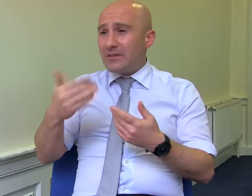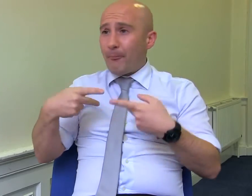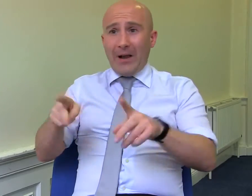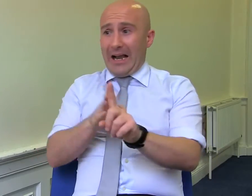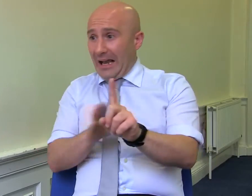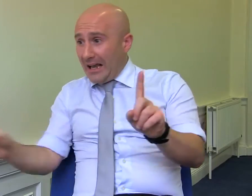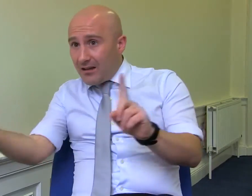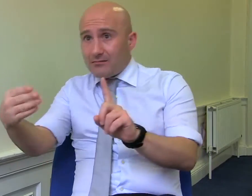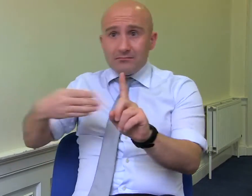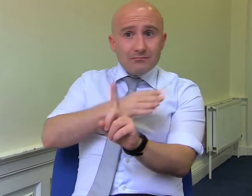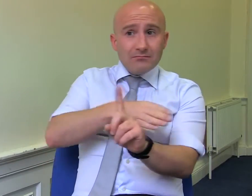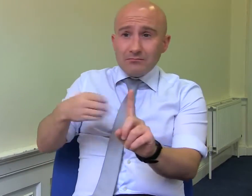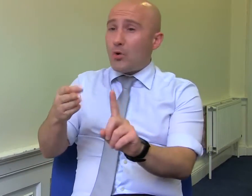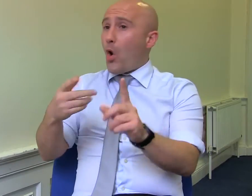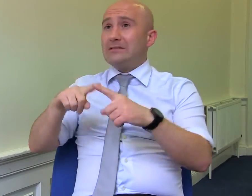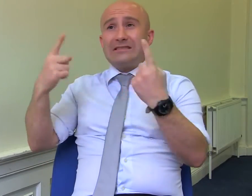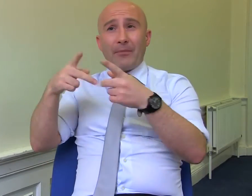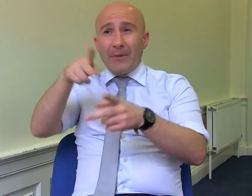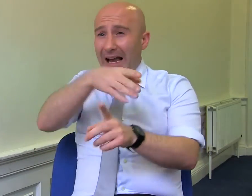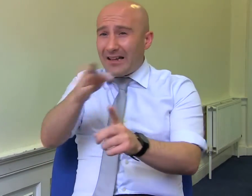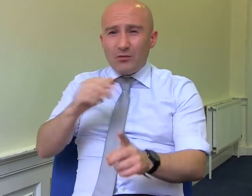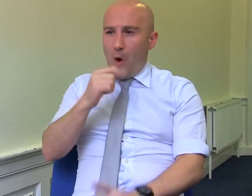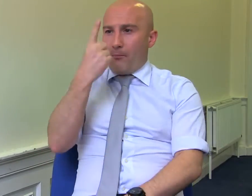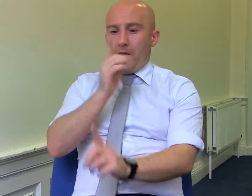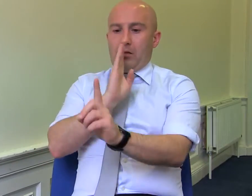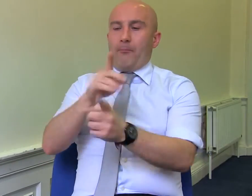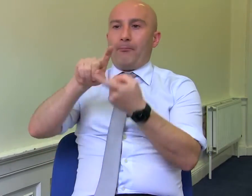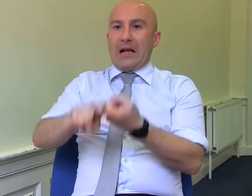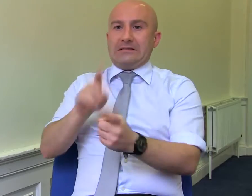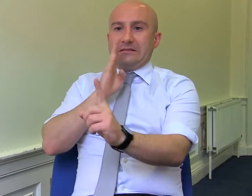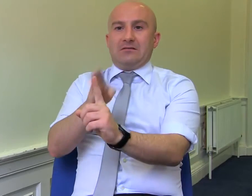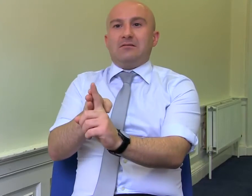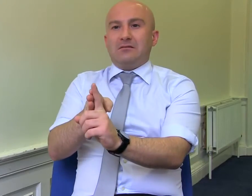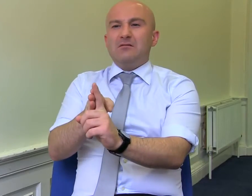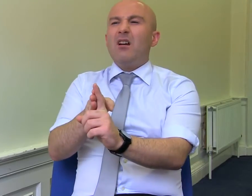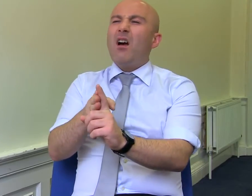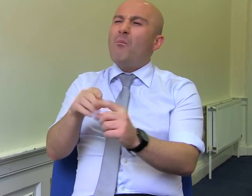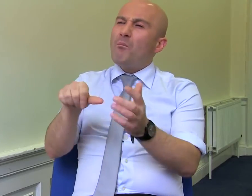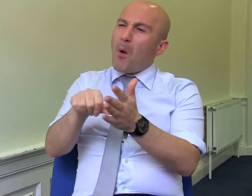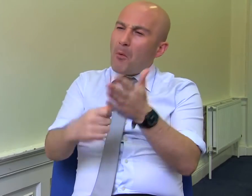ways around things. You know there’s not one path to something,